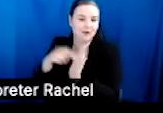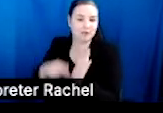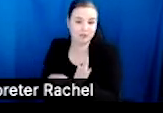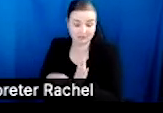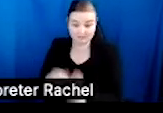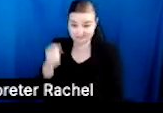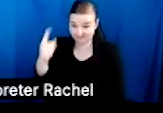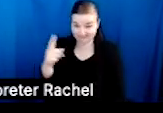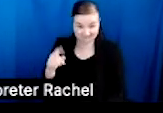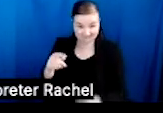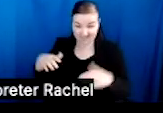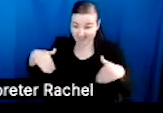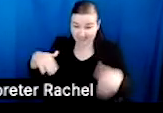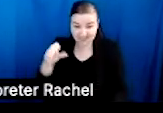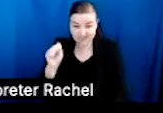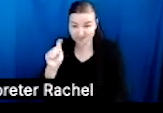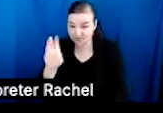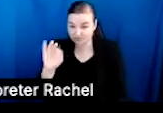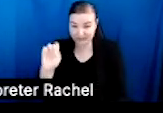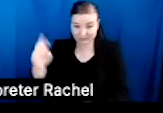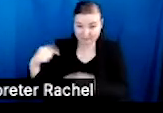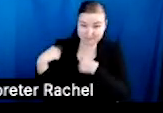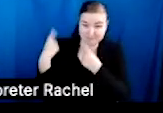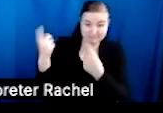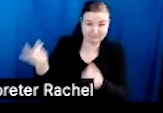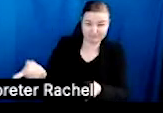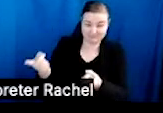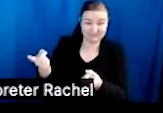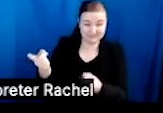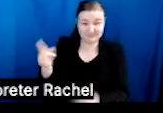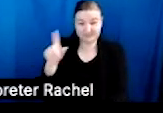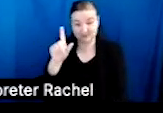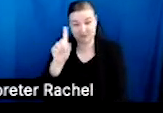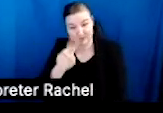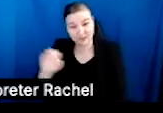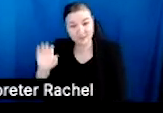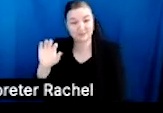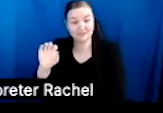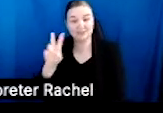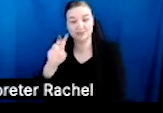U.S. since MoMA workers went on strike for more than four months in 2000, though 43 art handlers